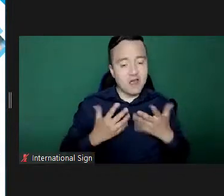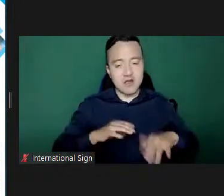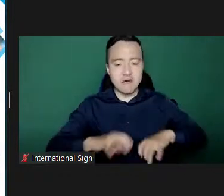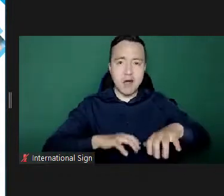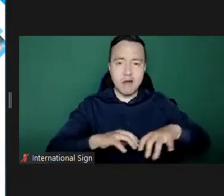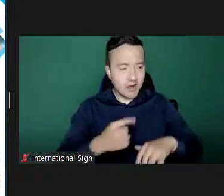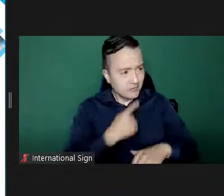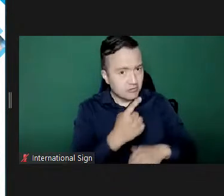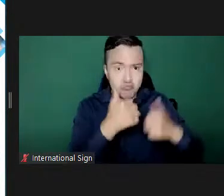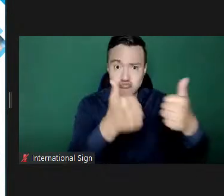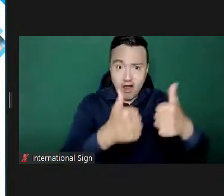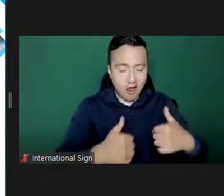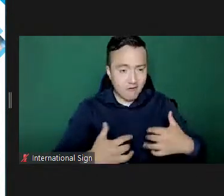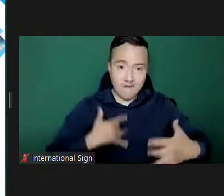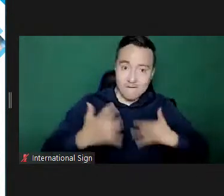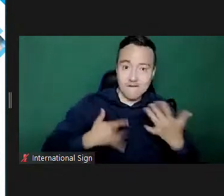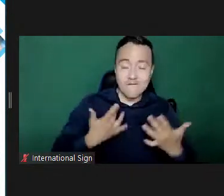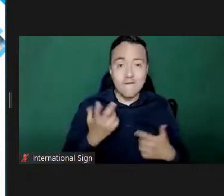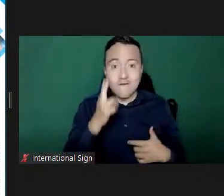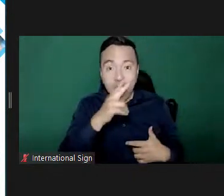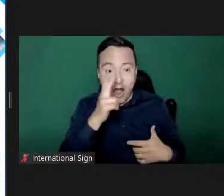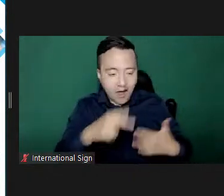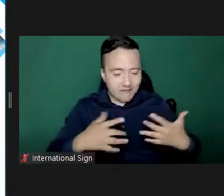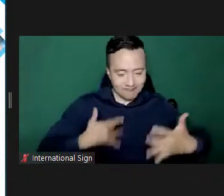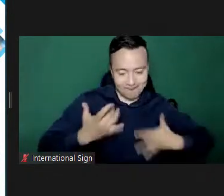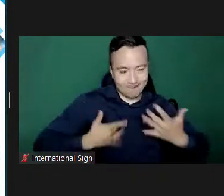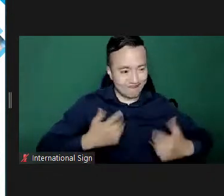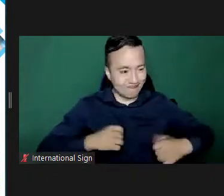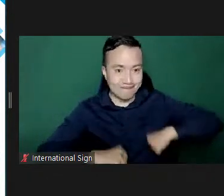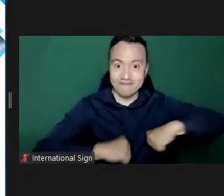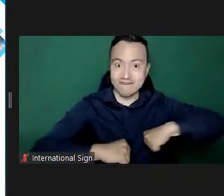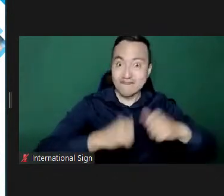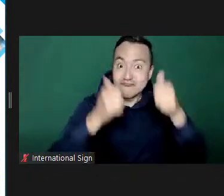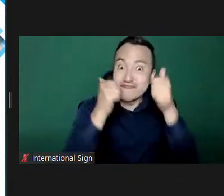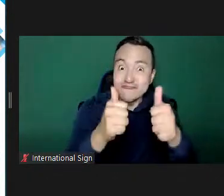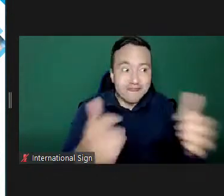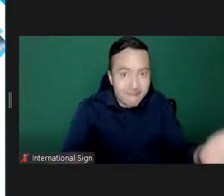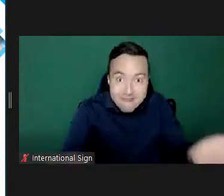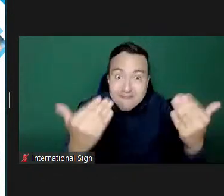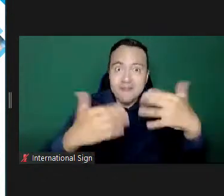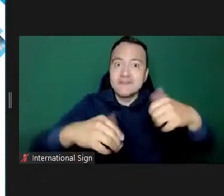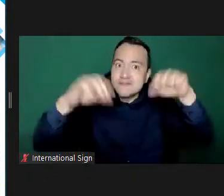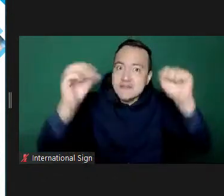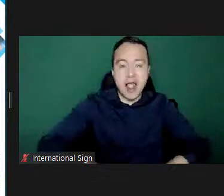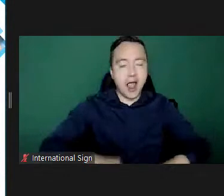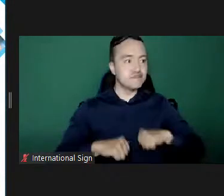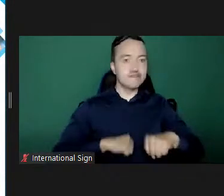So we try to engage the population and to engage them in a way that will boost behavioral change.